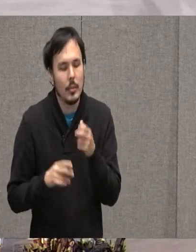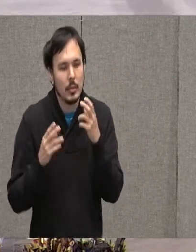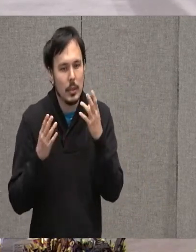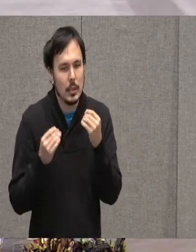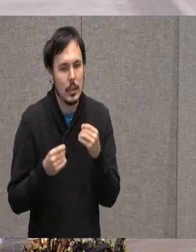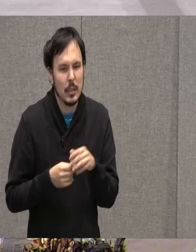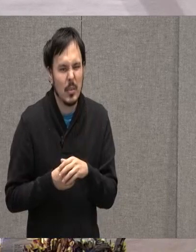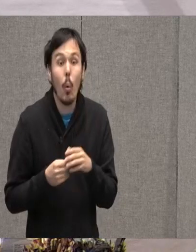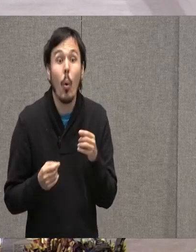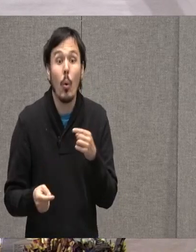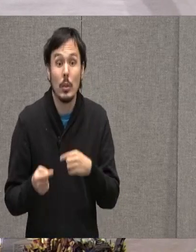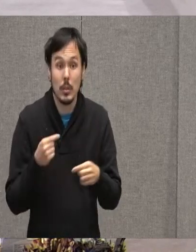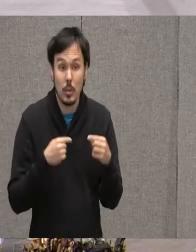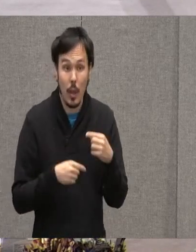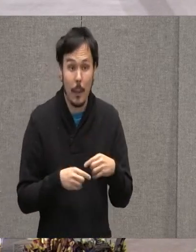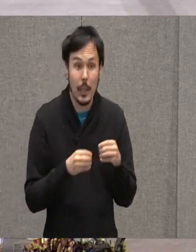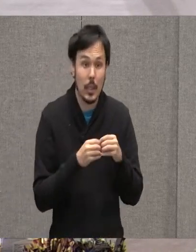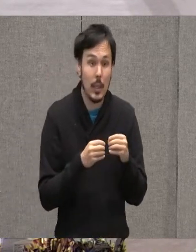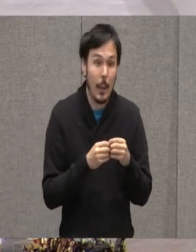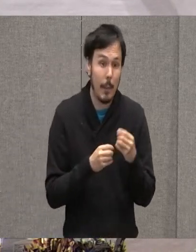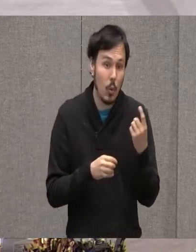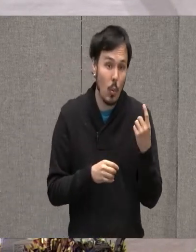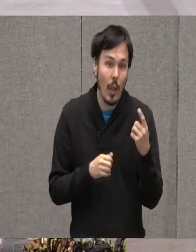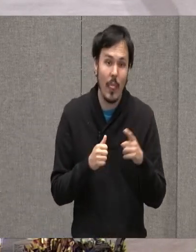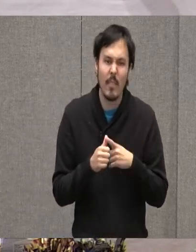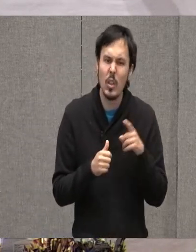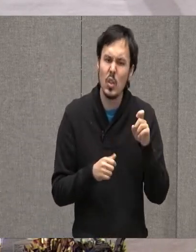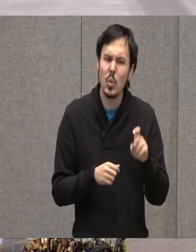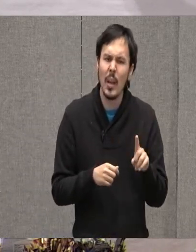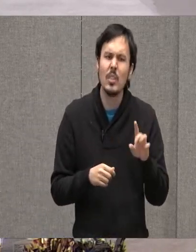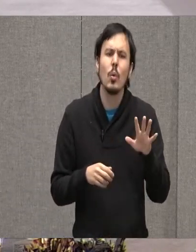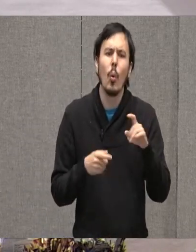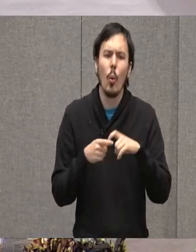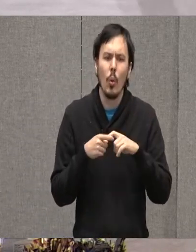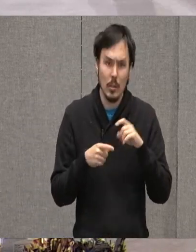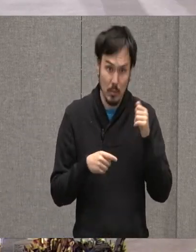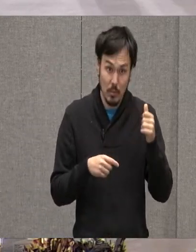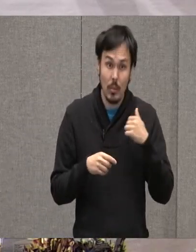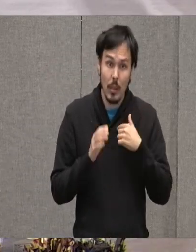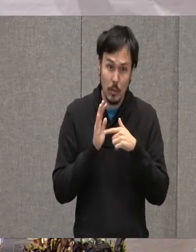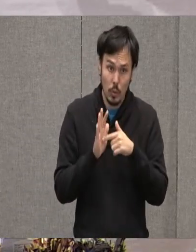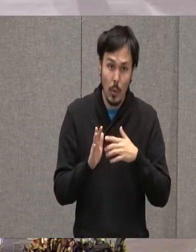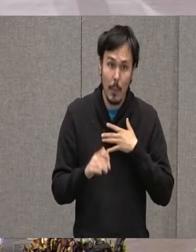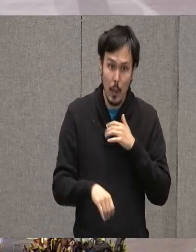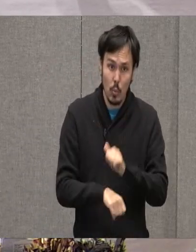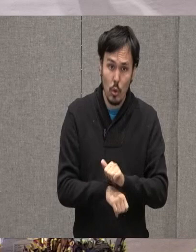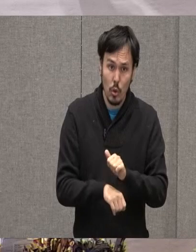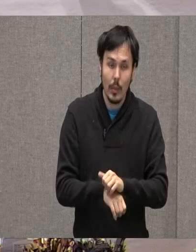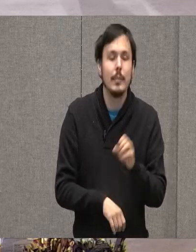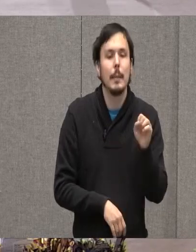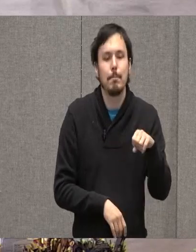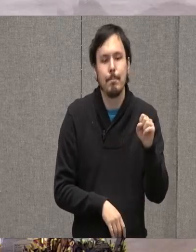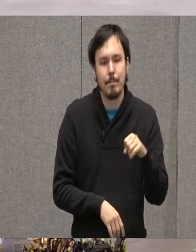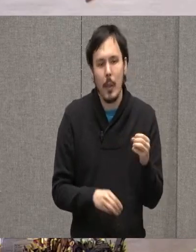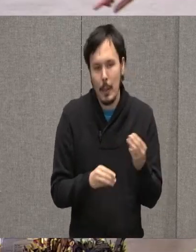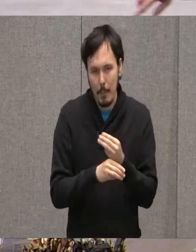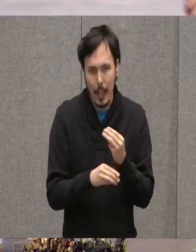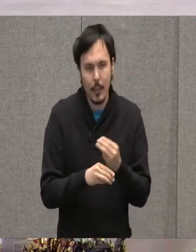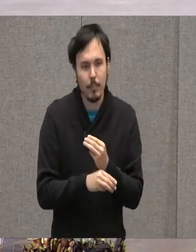did I show how I figured it out, did I show my thinking. Yeah I showed my math, we're okay on that.